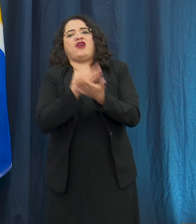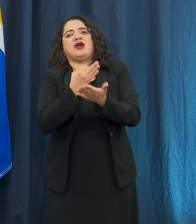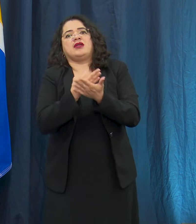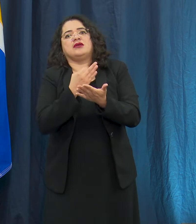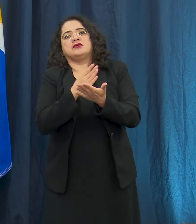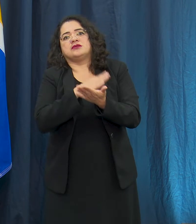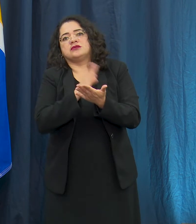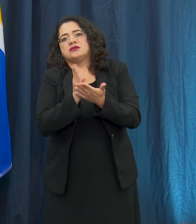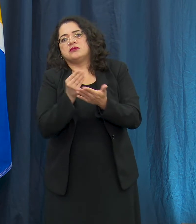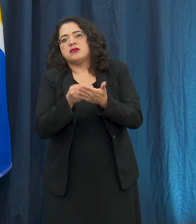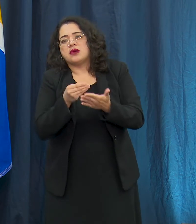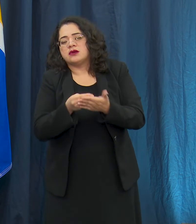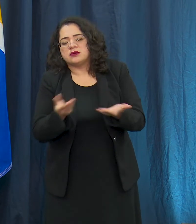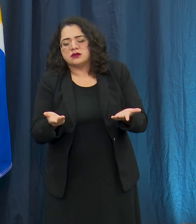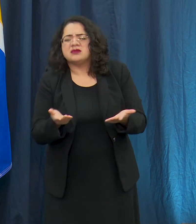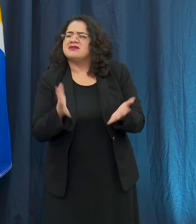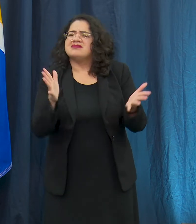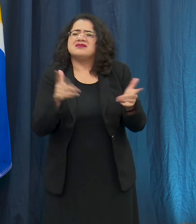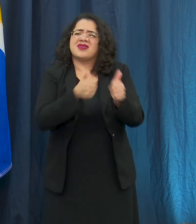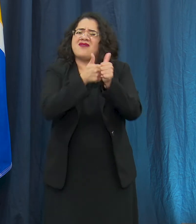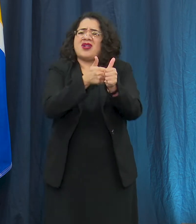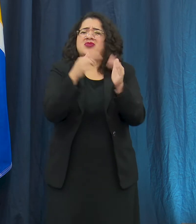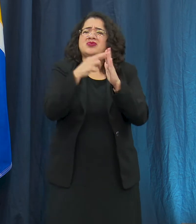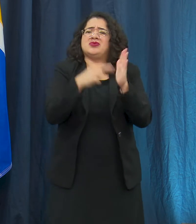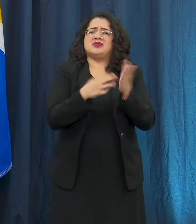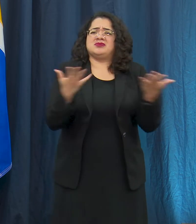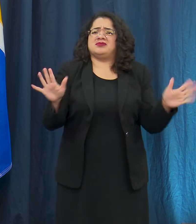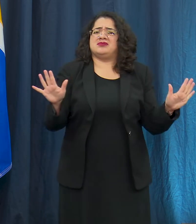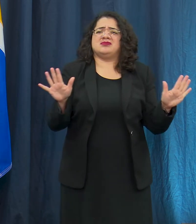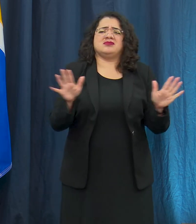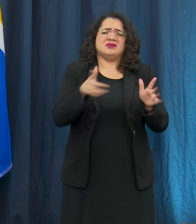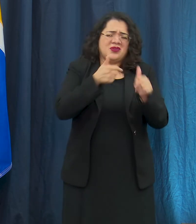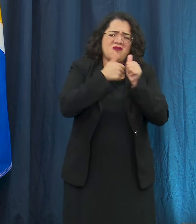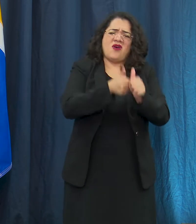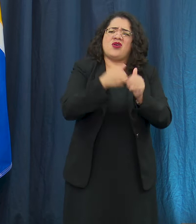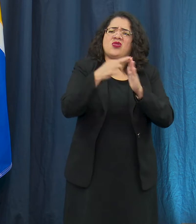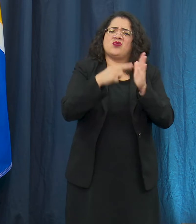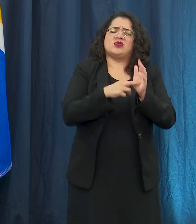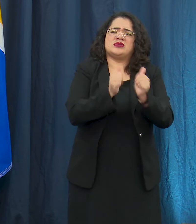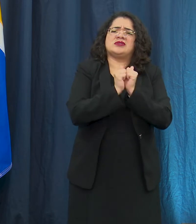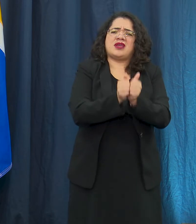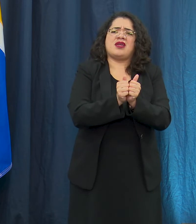just follow the rules and if we all follow the rules together, wear